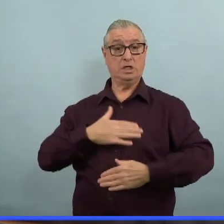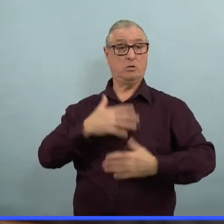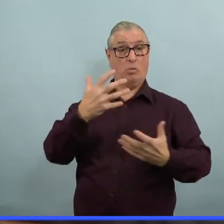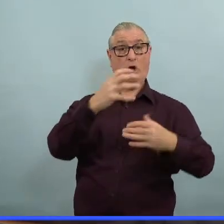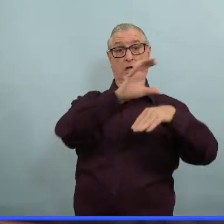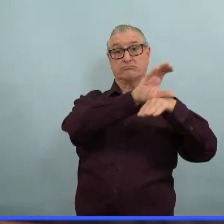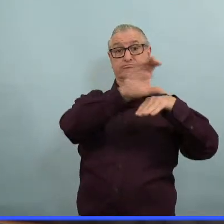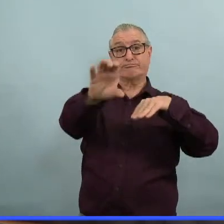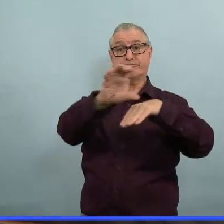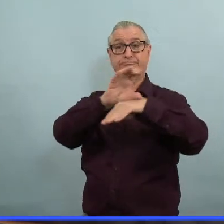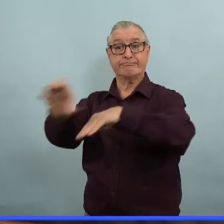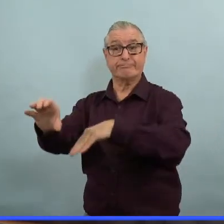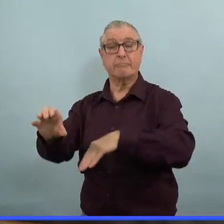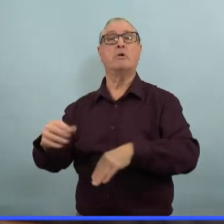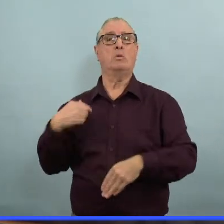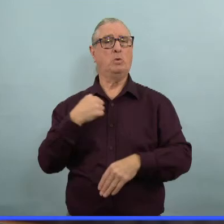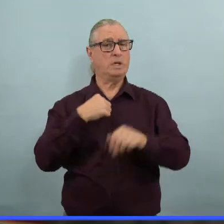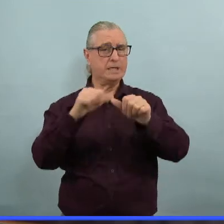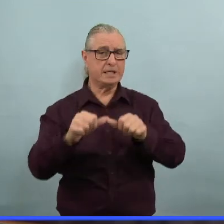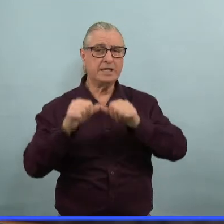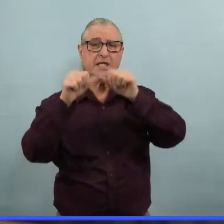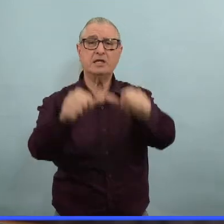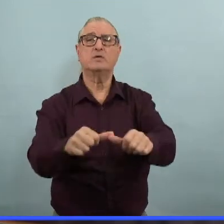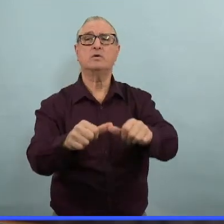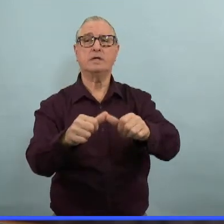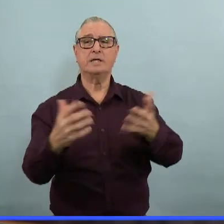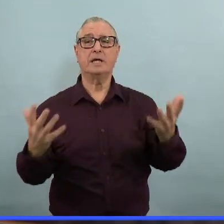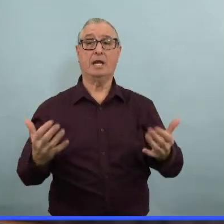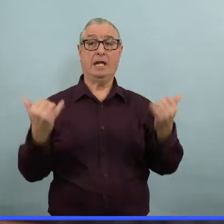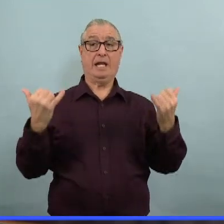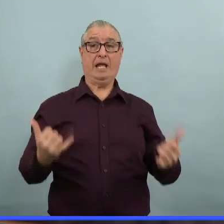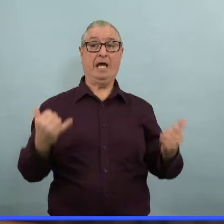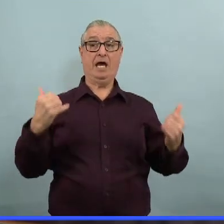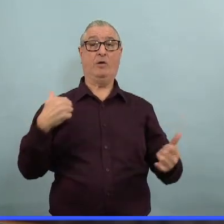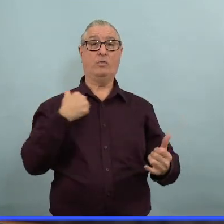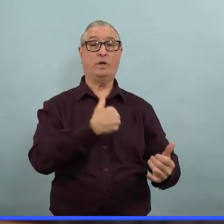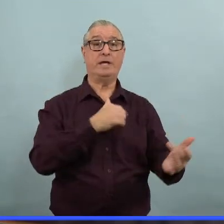think we are doing more we are reaching out now to the arts and culture sector uh there may be